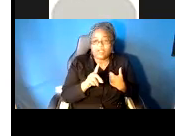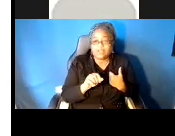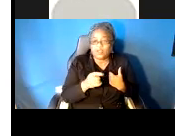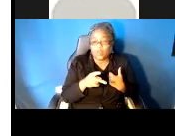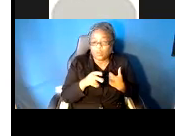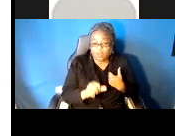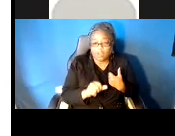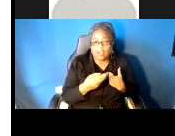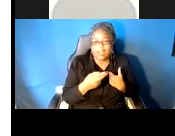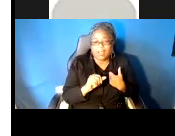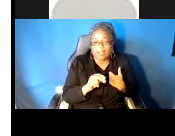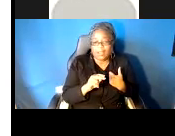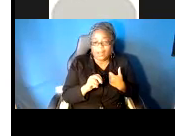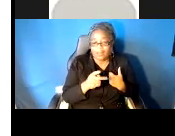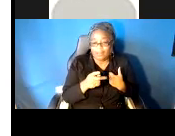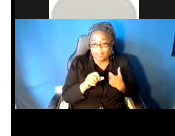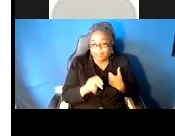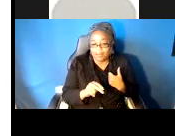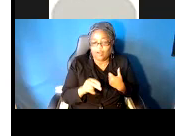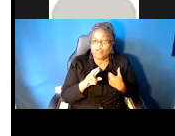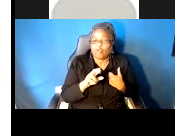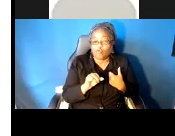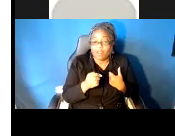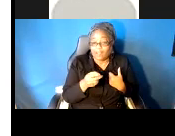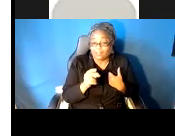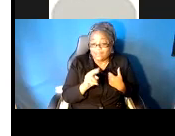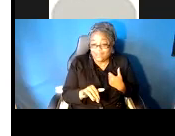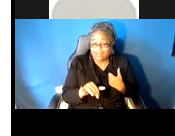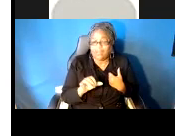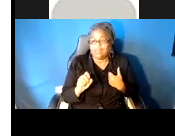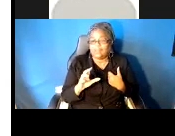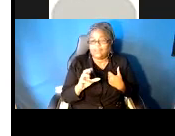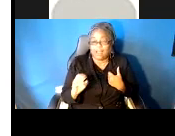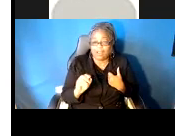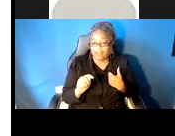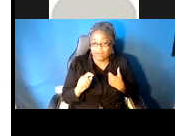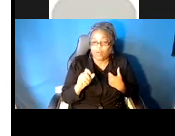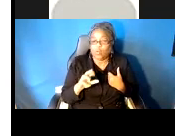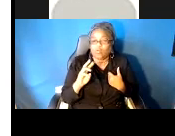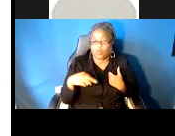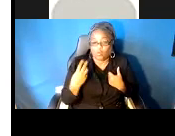and you must have resided in this region for the past six months prior to the deadline